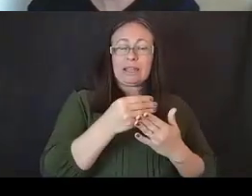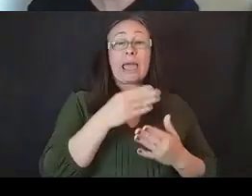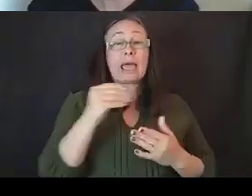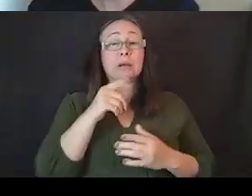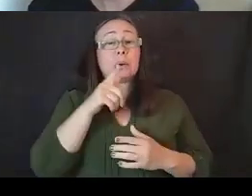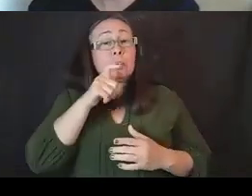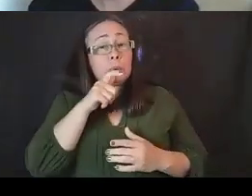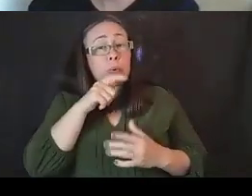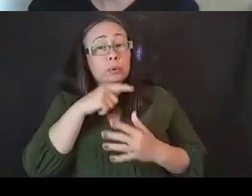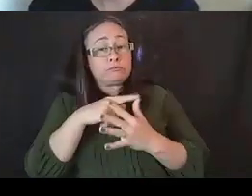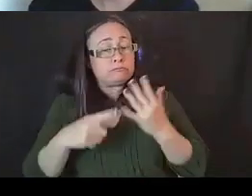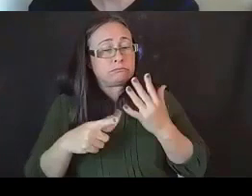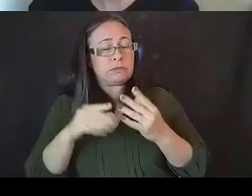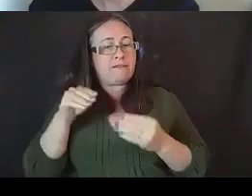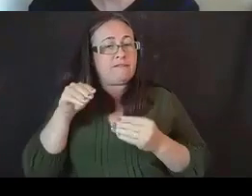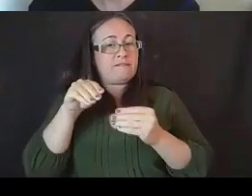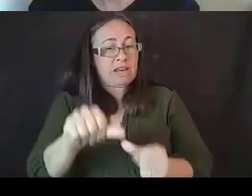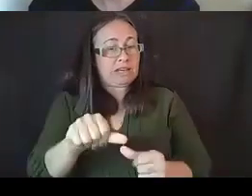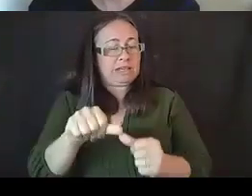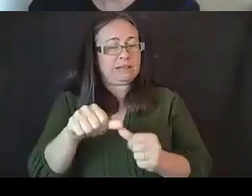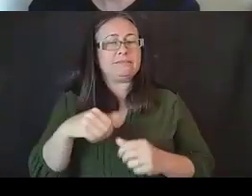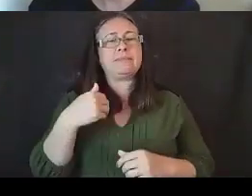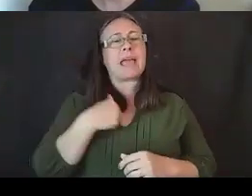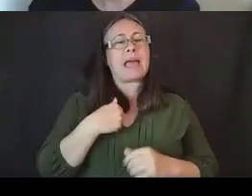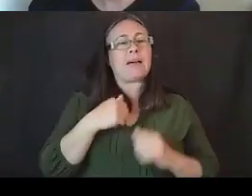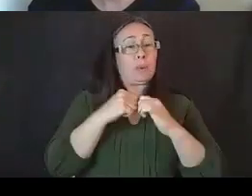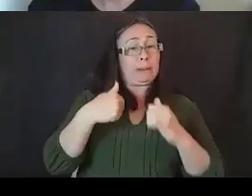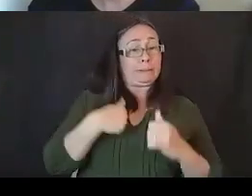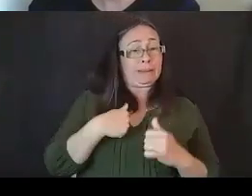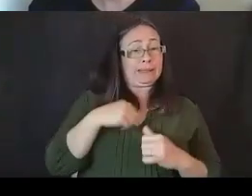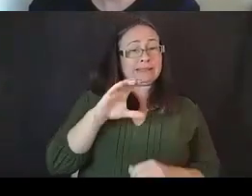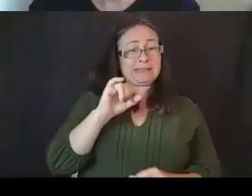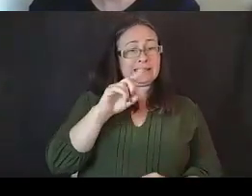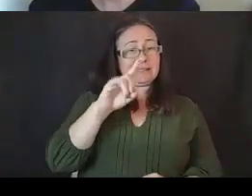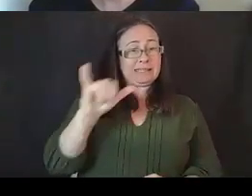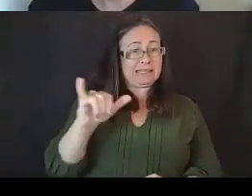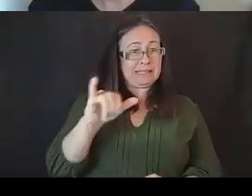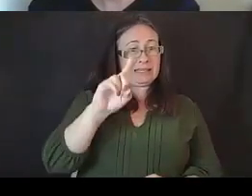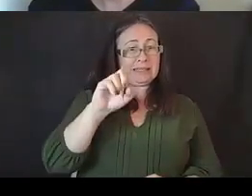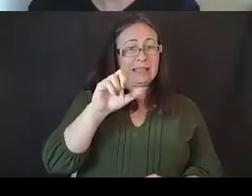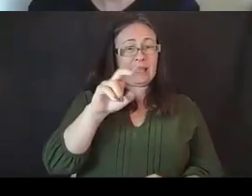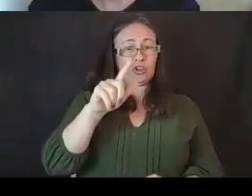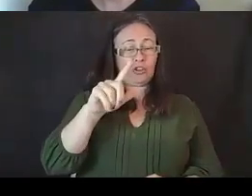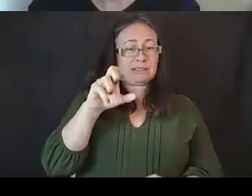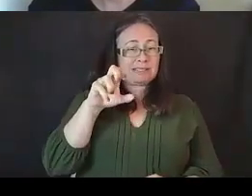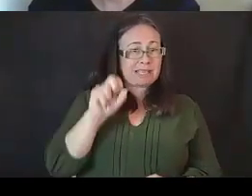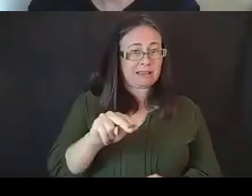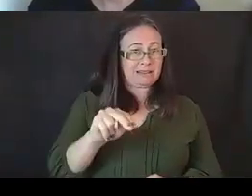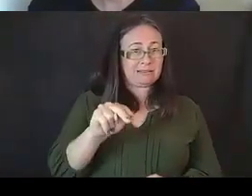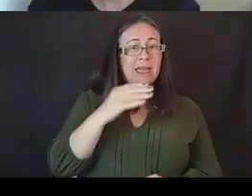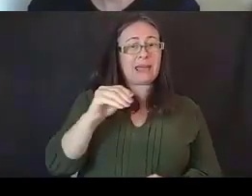So I have with me today Cindy Danielson and Calvin Johnson. Calvin is going to be in the background